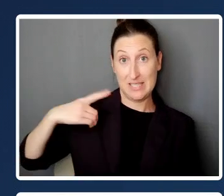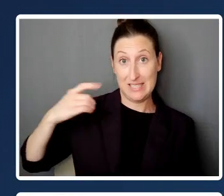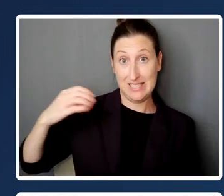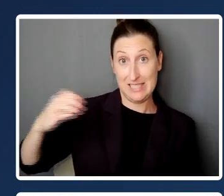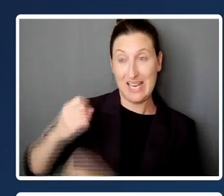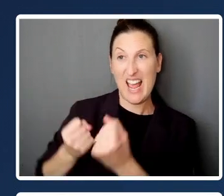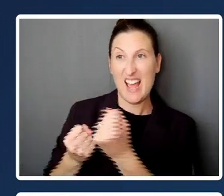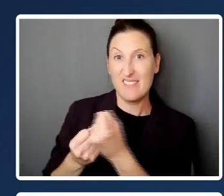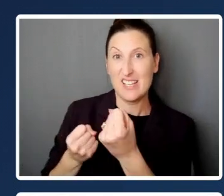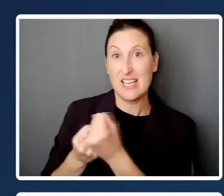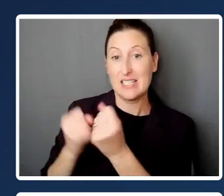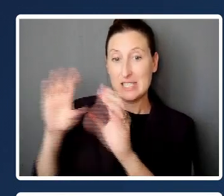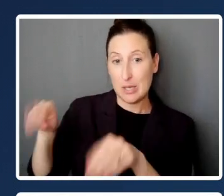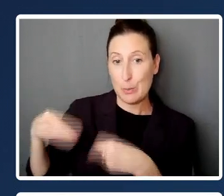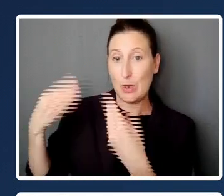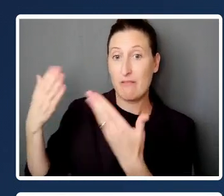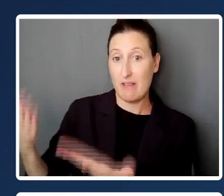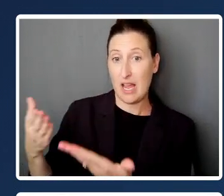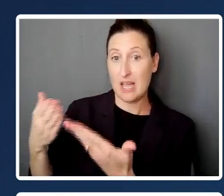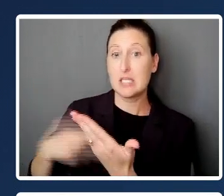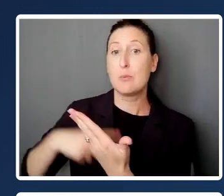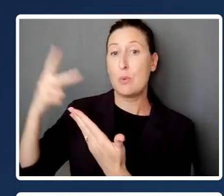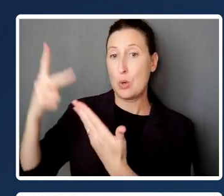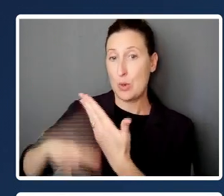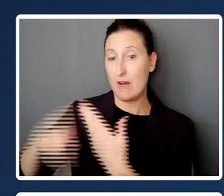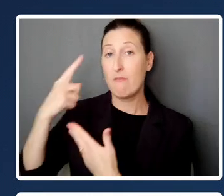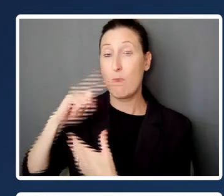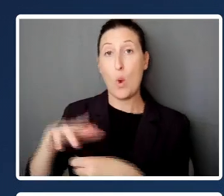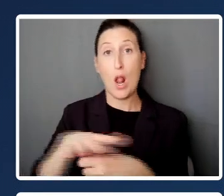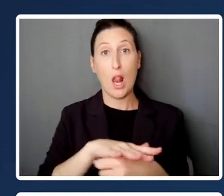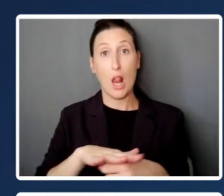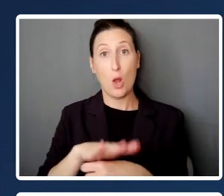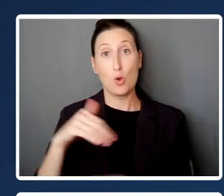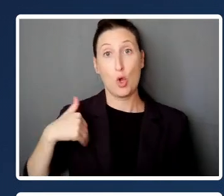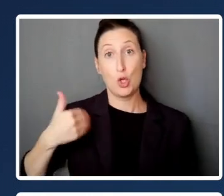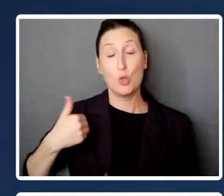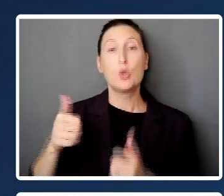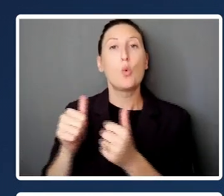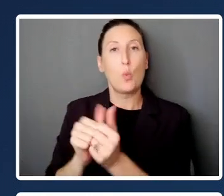youth with disabilities. So, my friend and I have been talking for ages about how we should